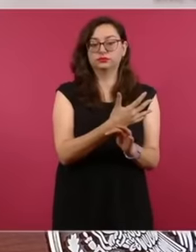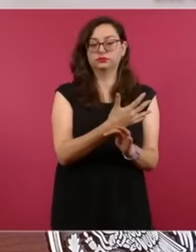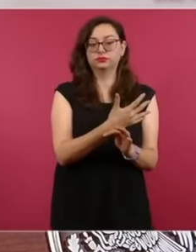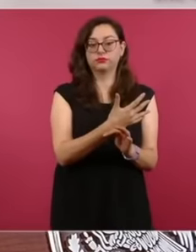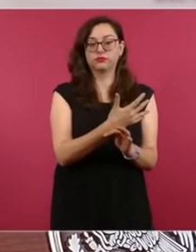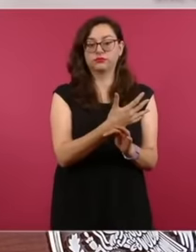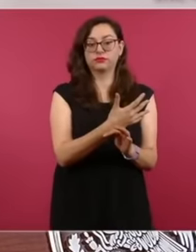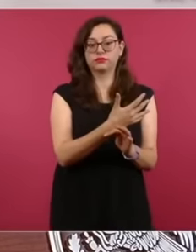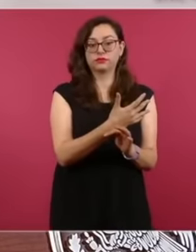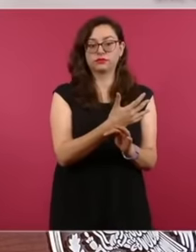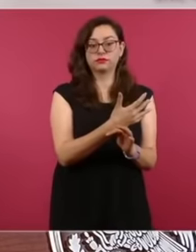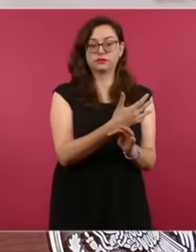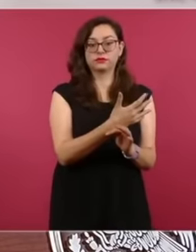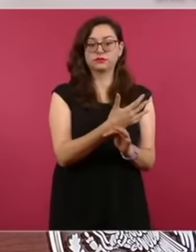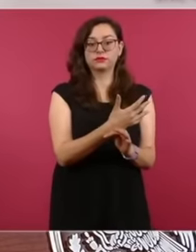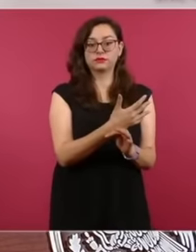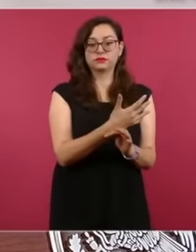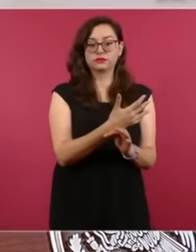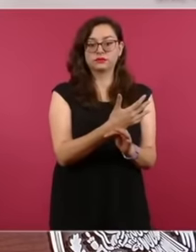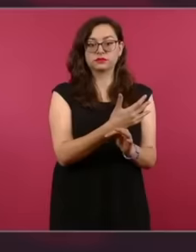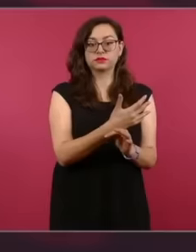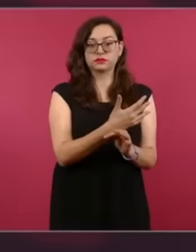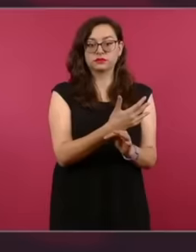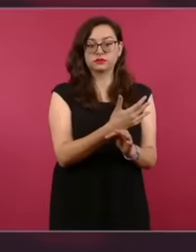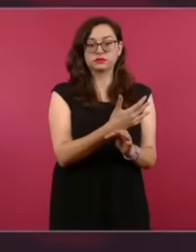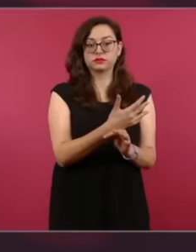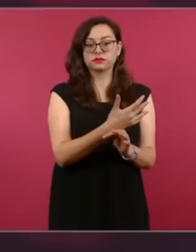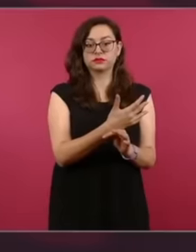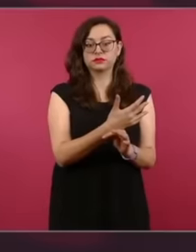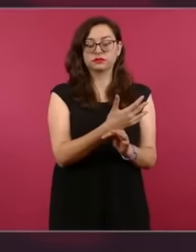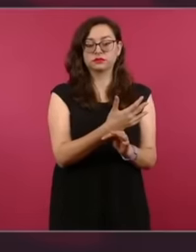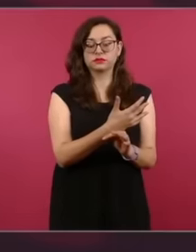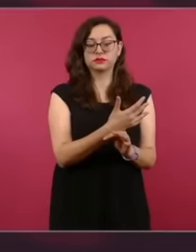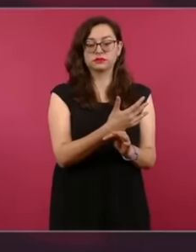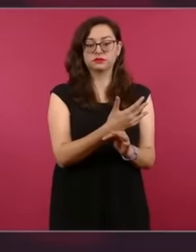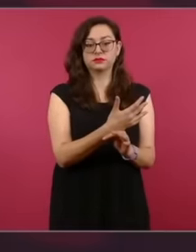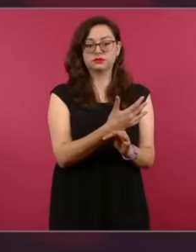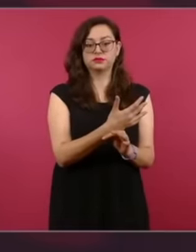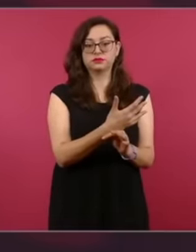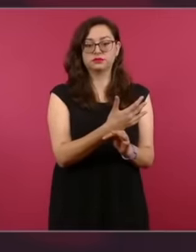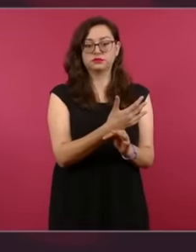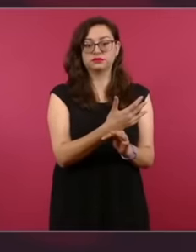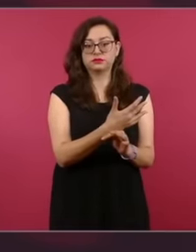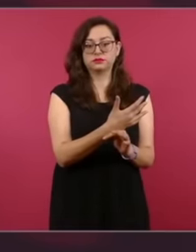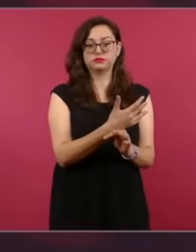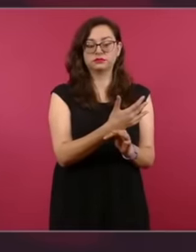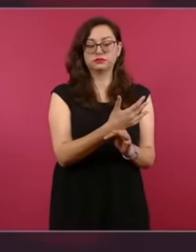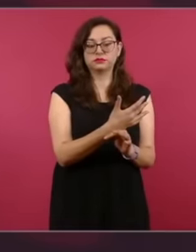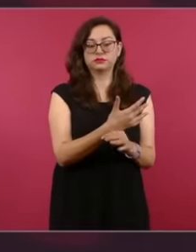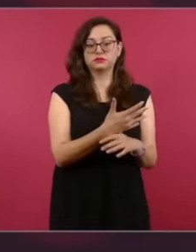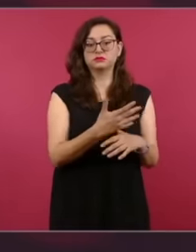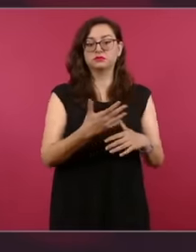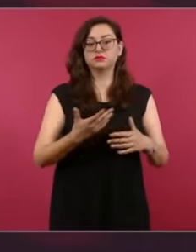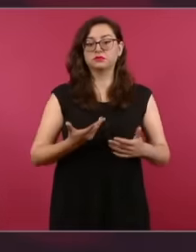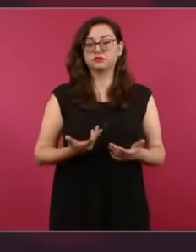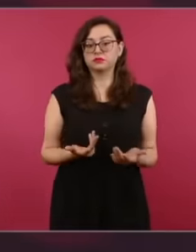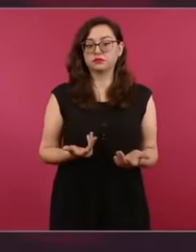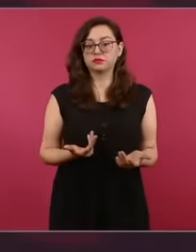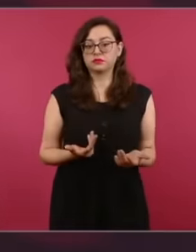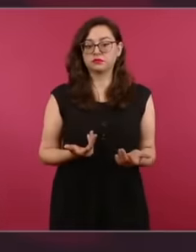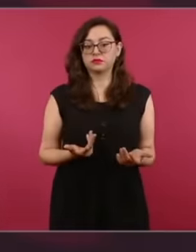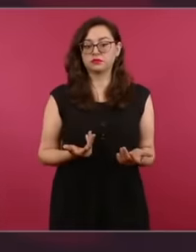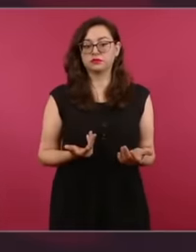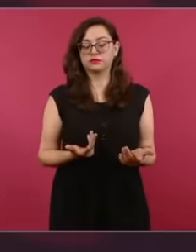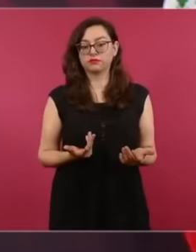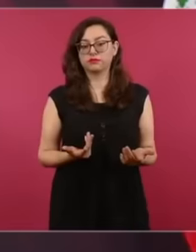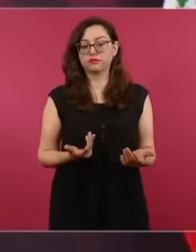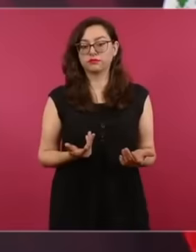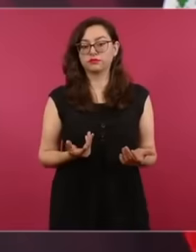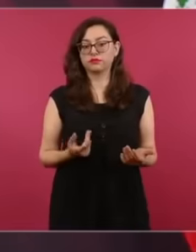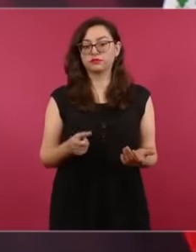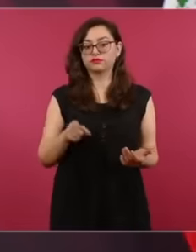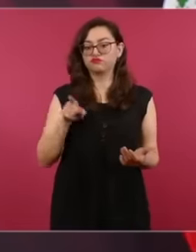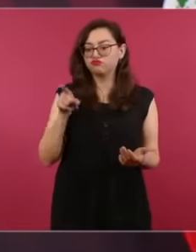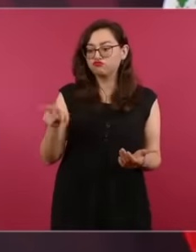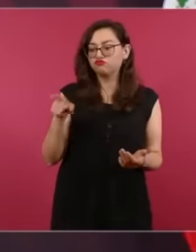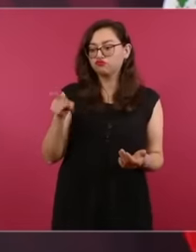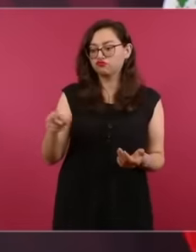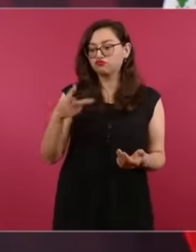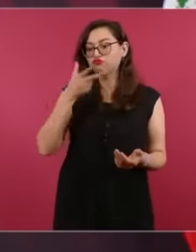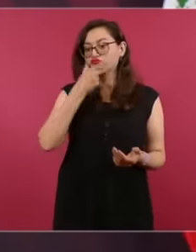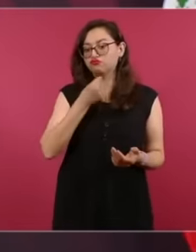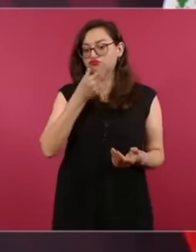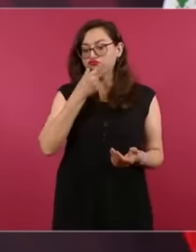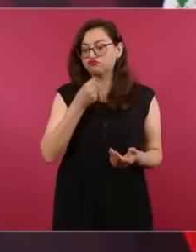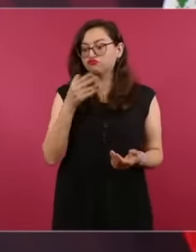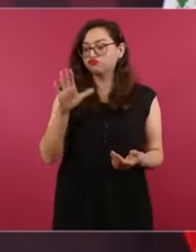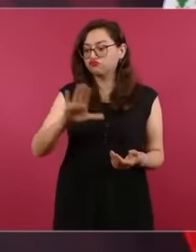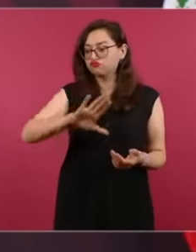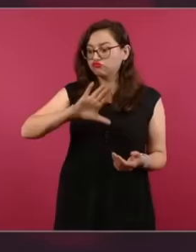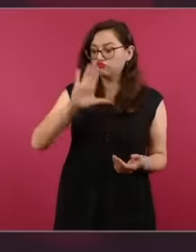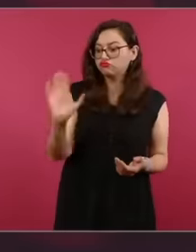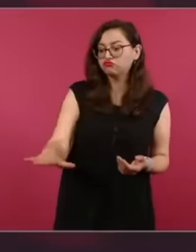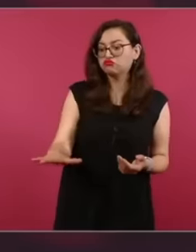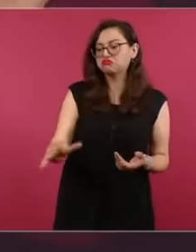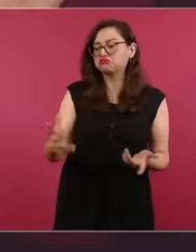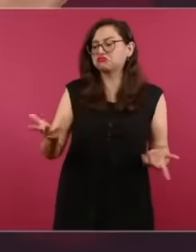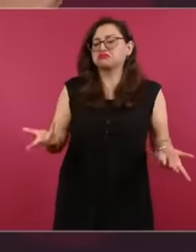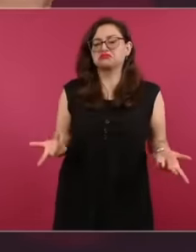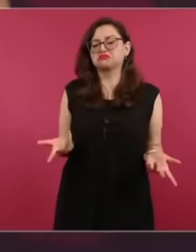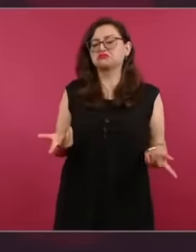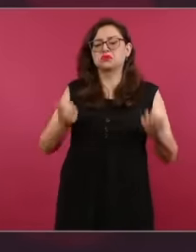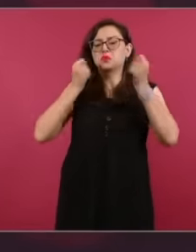inconsequential how the deceased had lost his life,